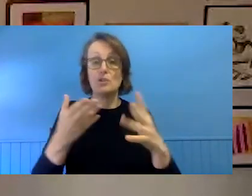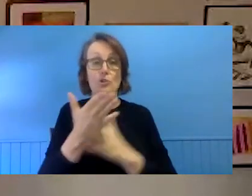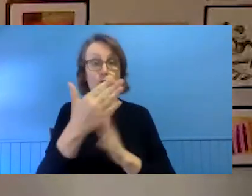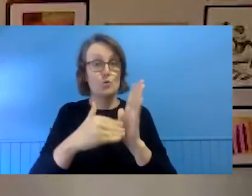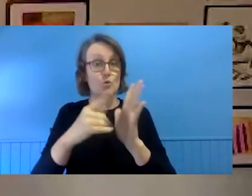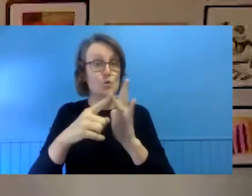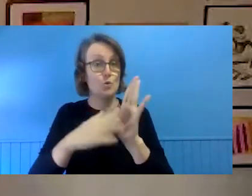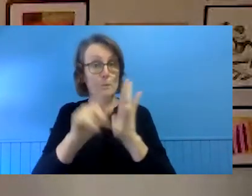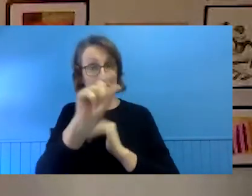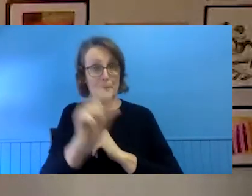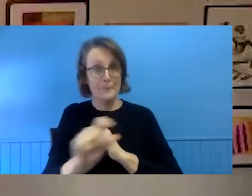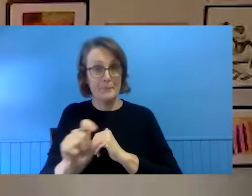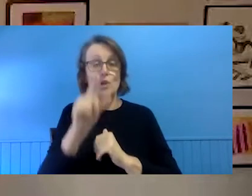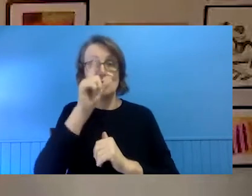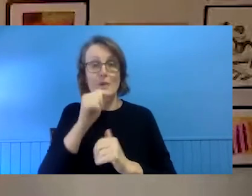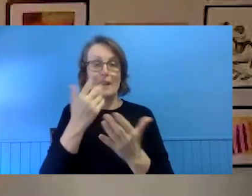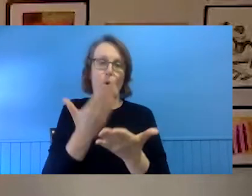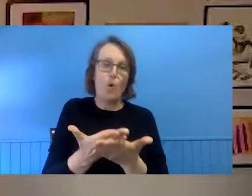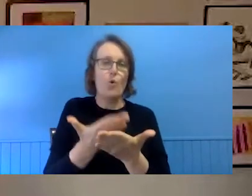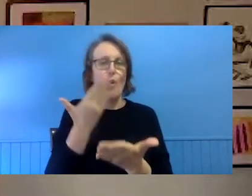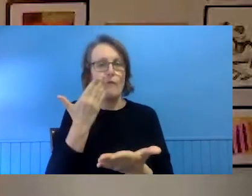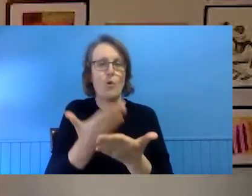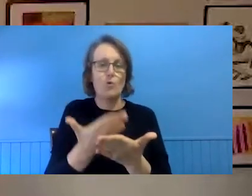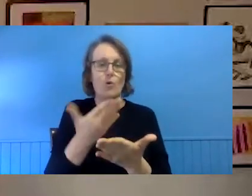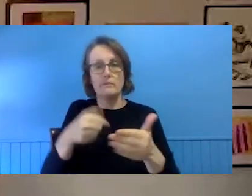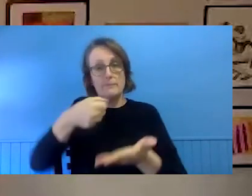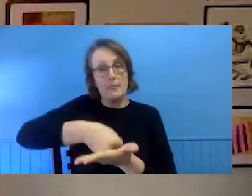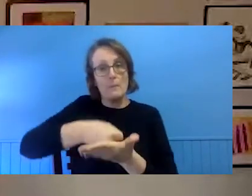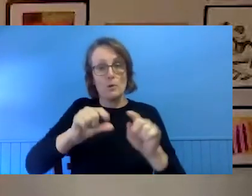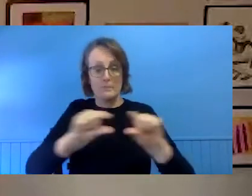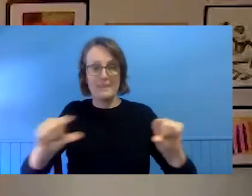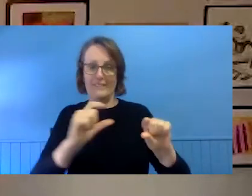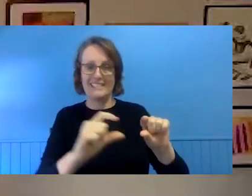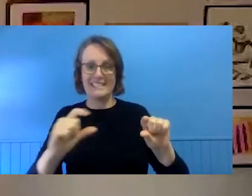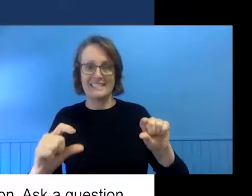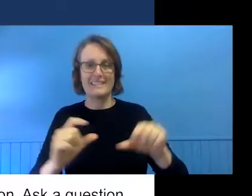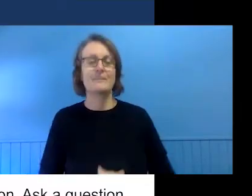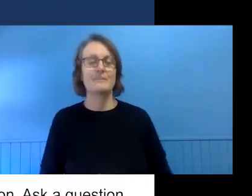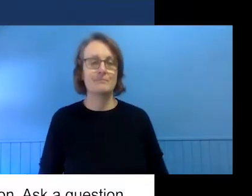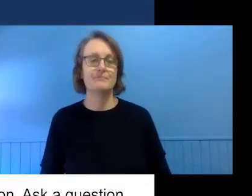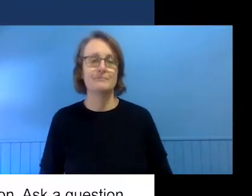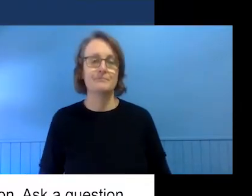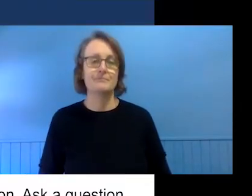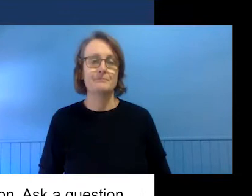can be toggled on and off using the CC live caption below. As always,